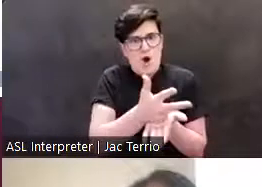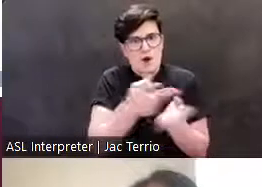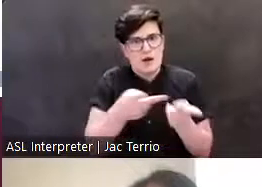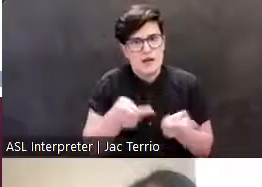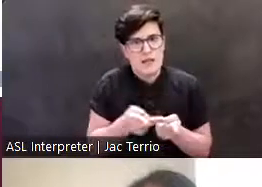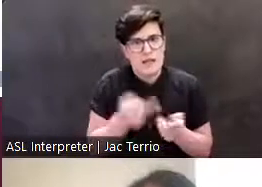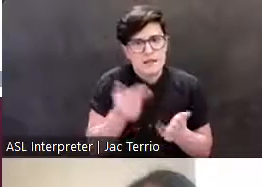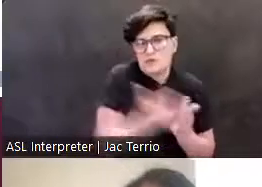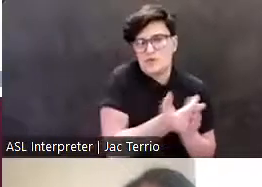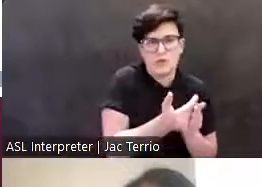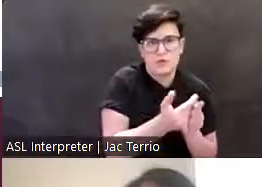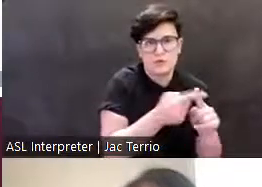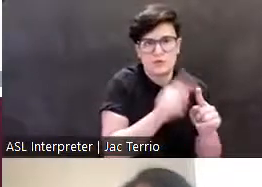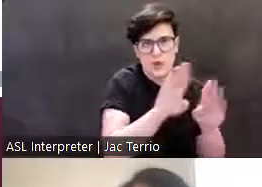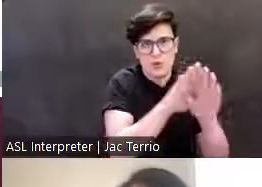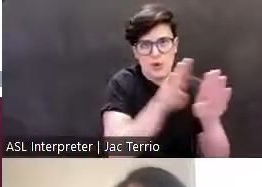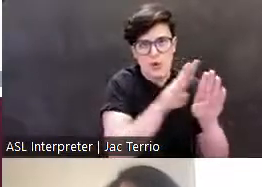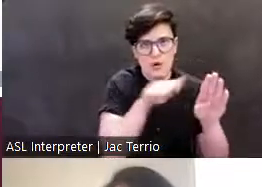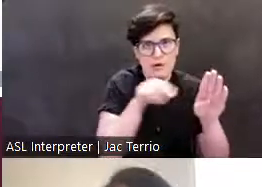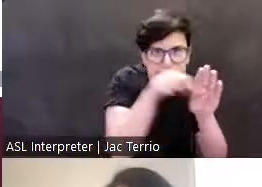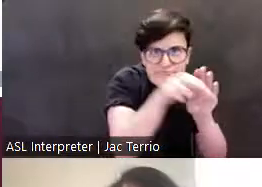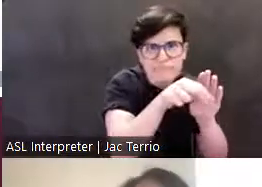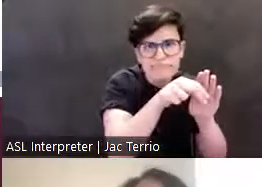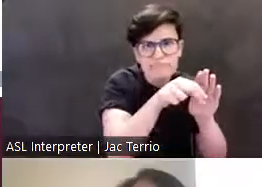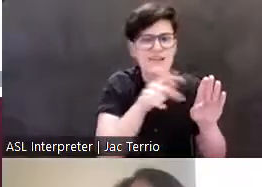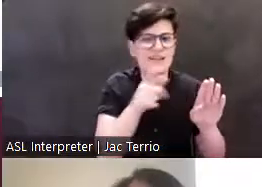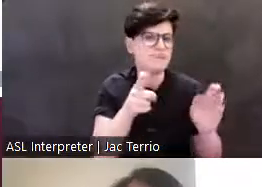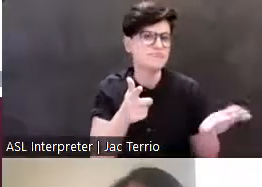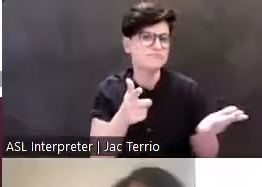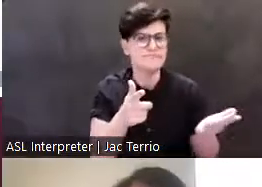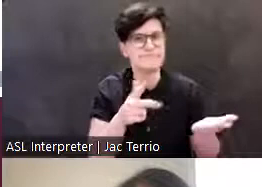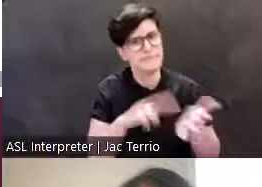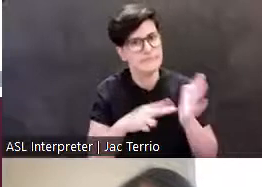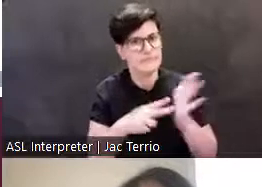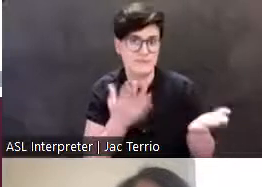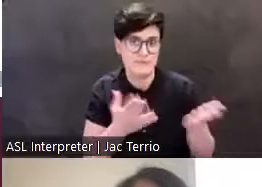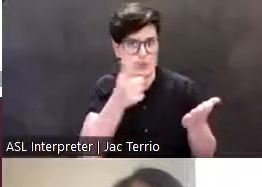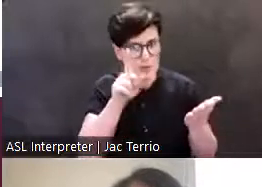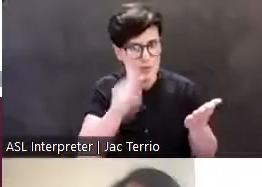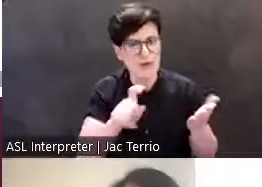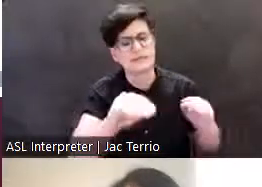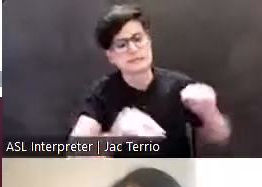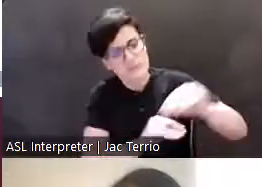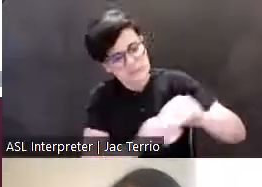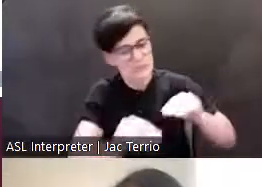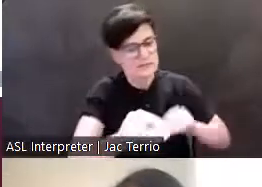So, there is a number of physical changes that might need be made in order for a person